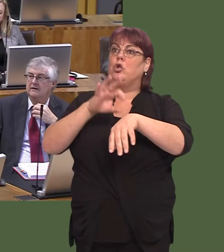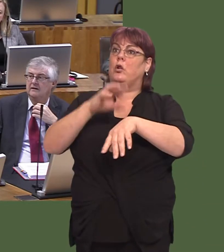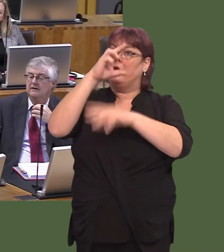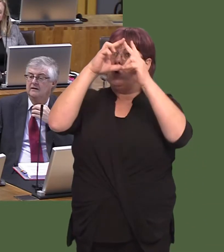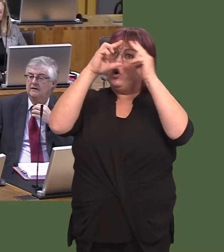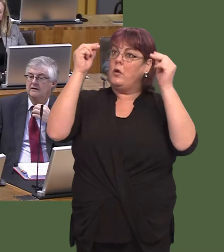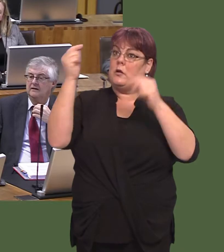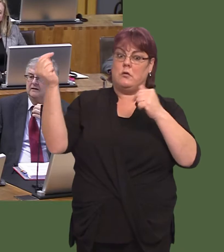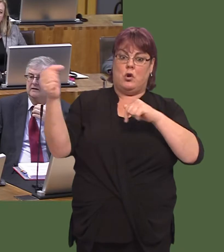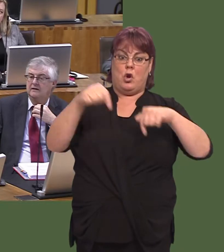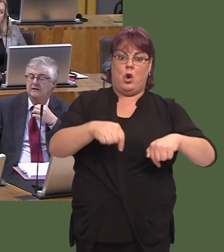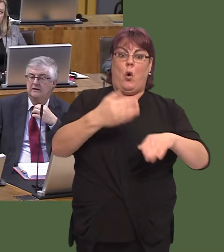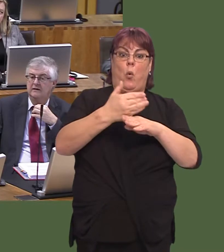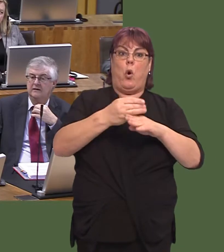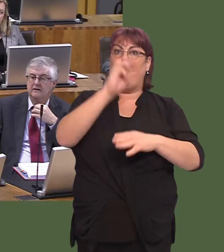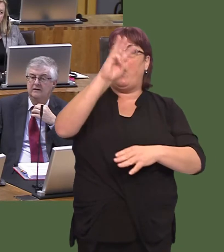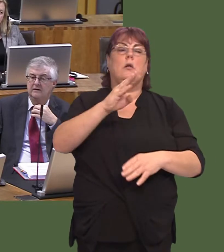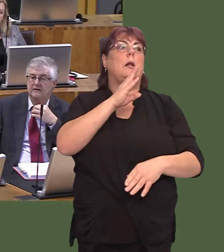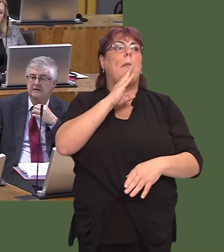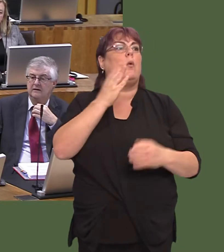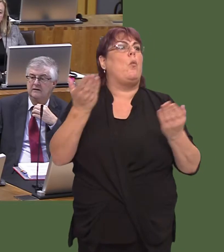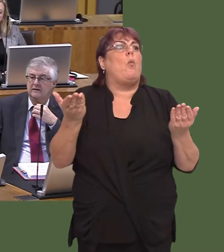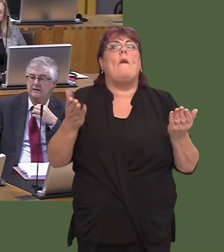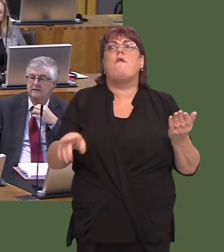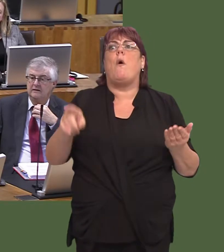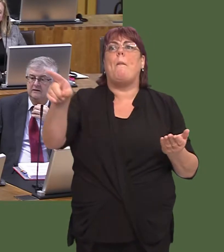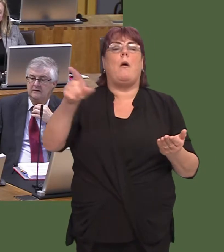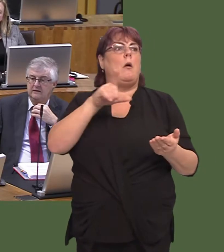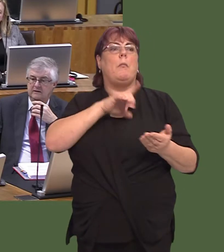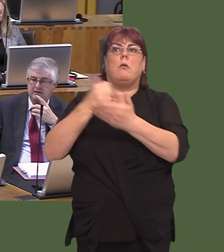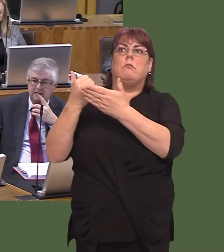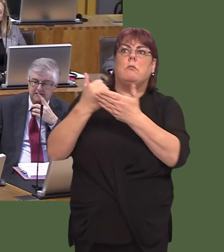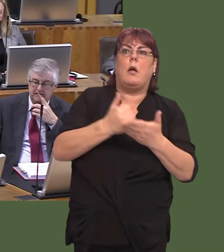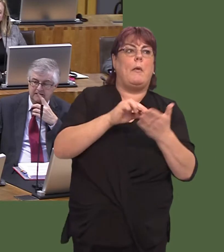regardless of their nationality, because they will add a lot more to the NHS than they take out.